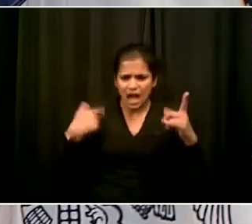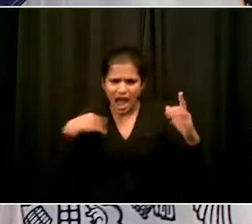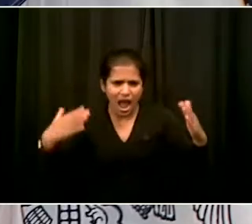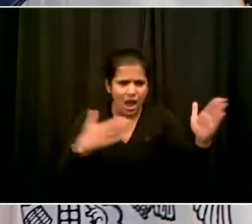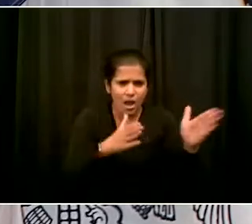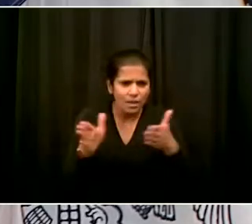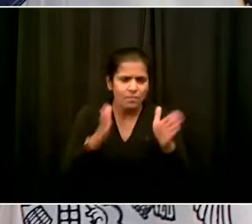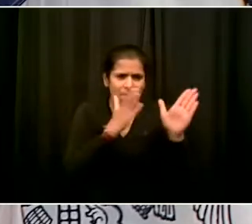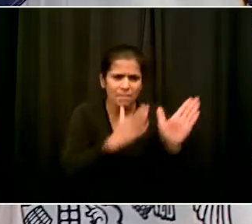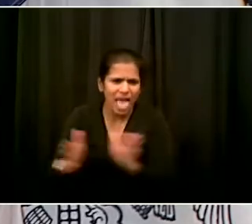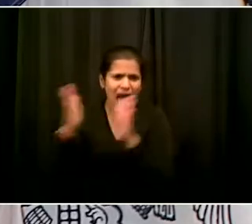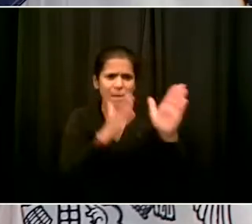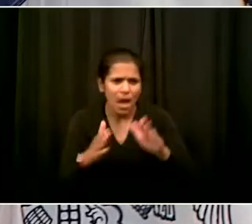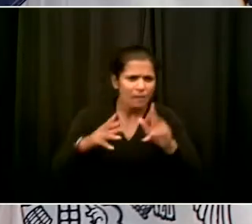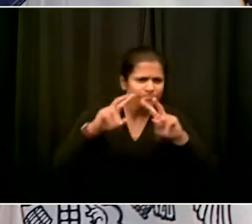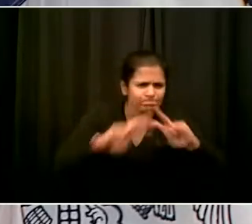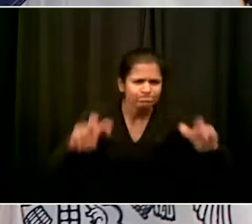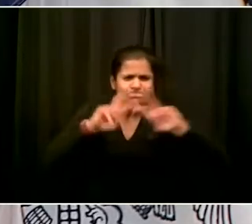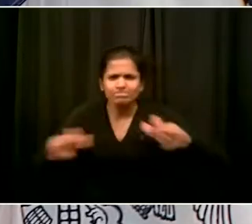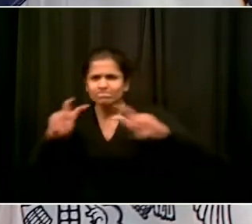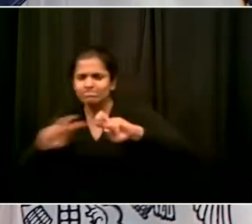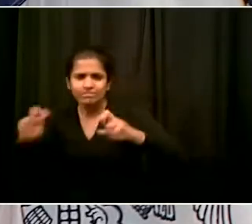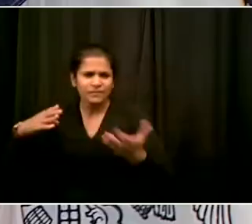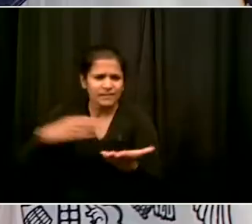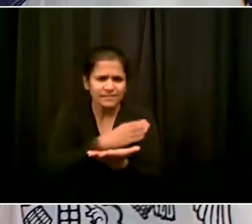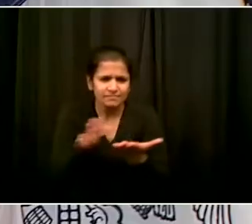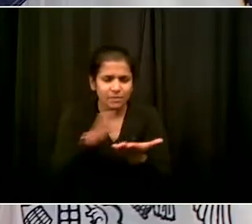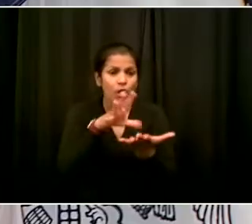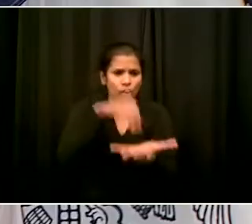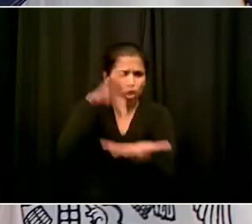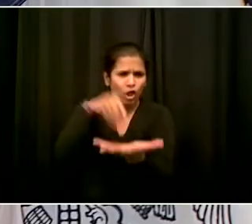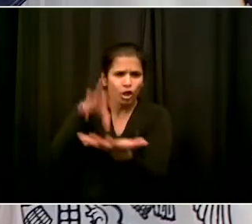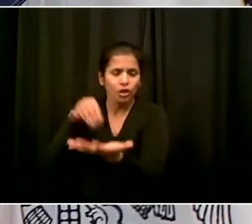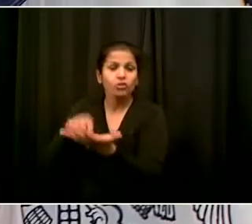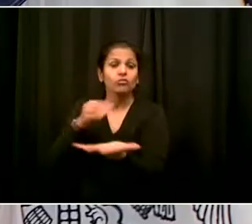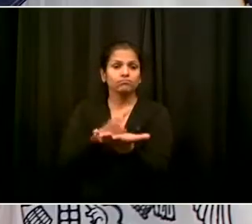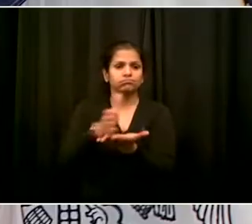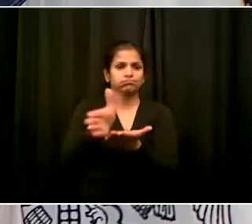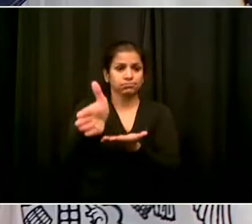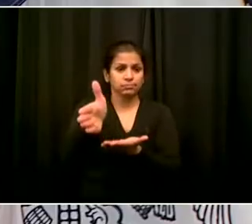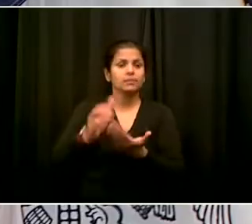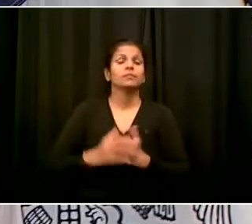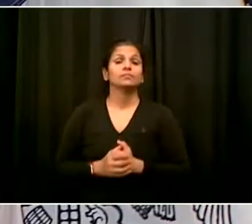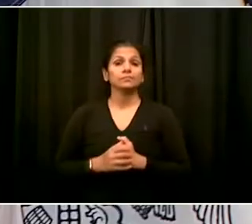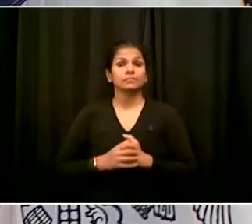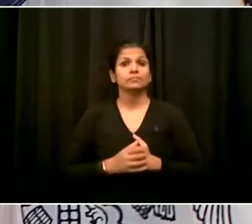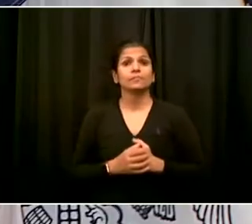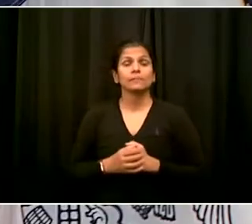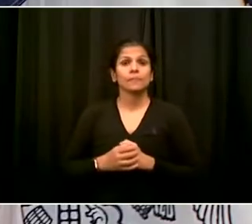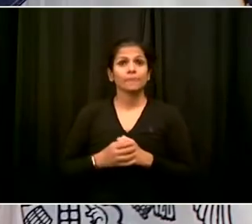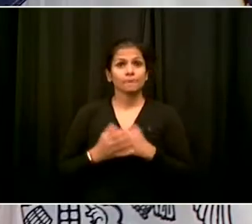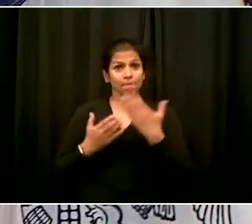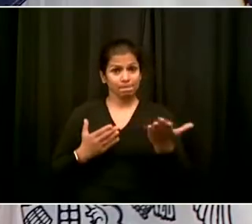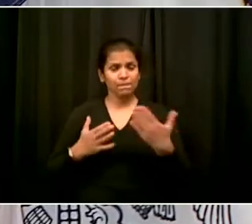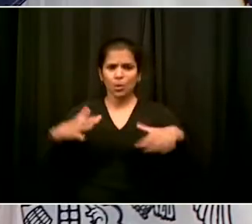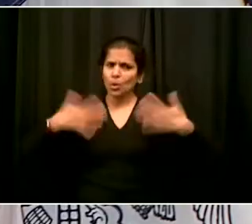WERE TOO OFTEN SWEPT UNDER THE RUG, INCLUDING PROFOUND DISPARITIES THAT MUST BE ADDRESSED HEAD ON.